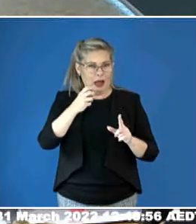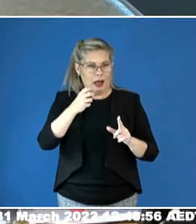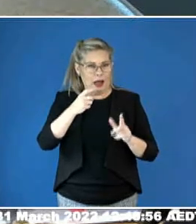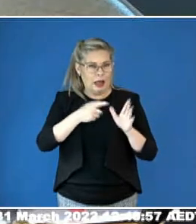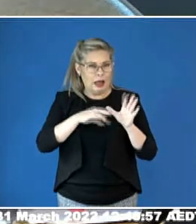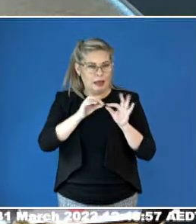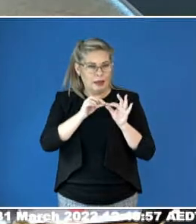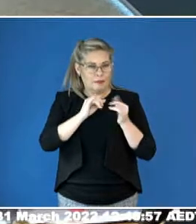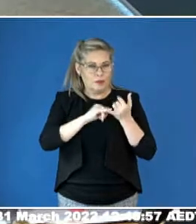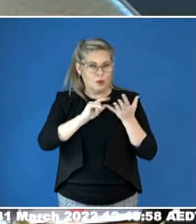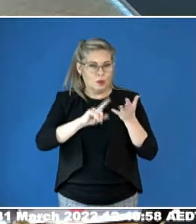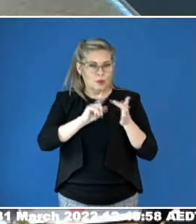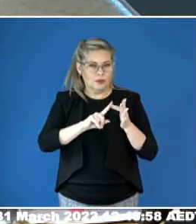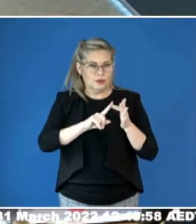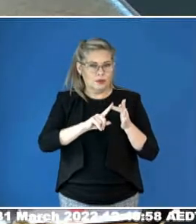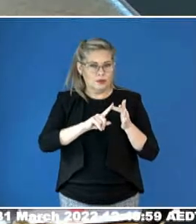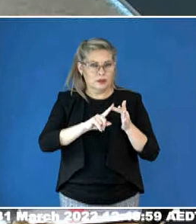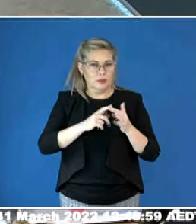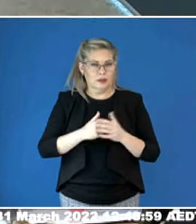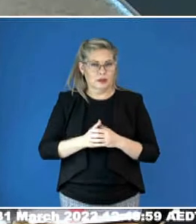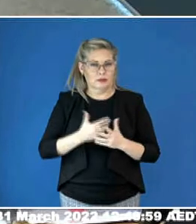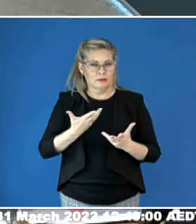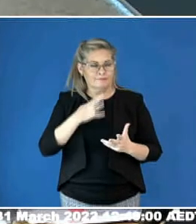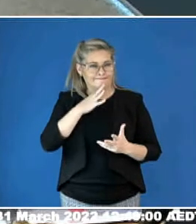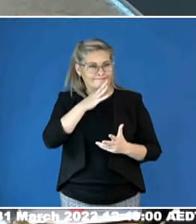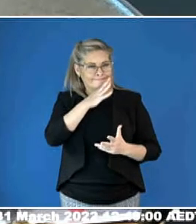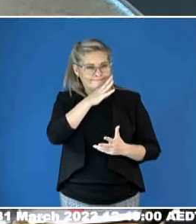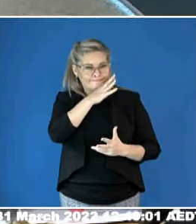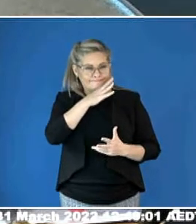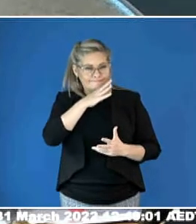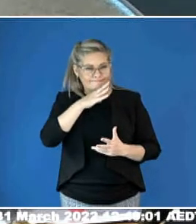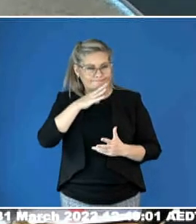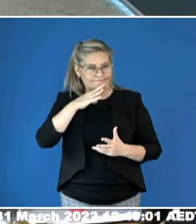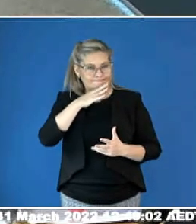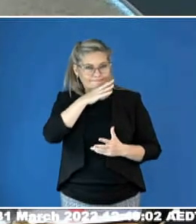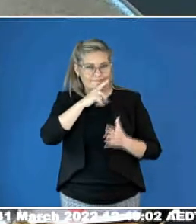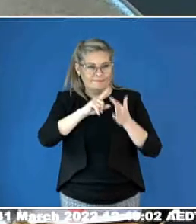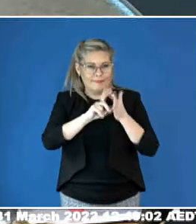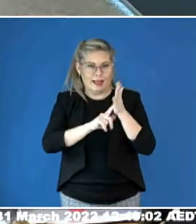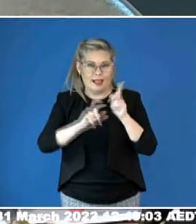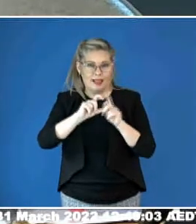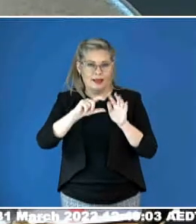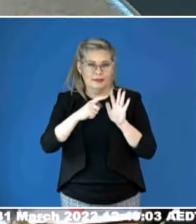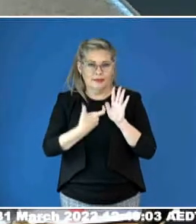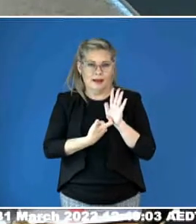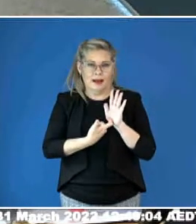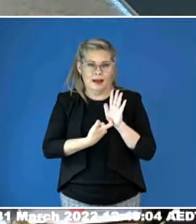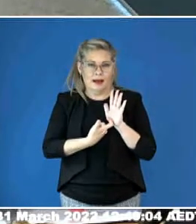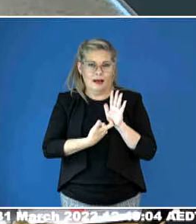" MS CUMMING: I wasn't there at the time when that was done.